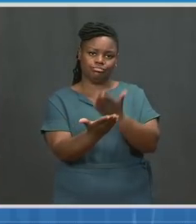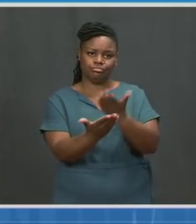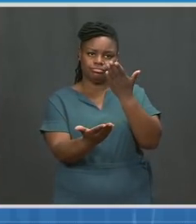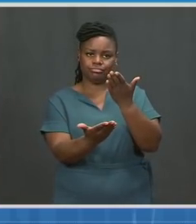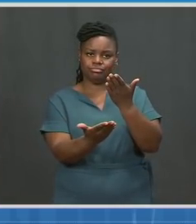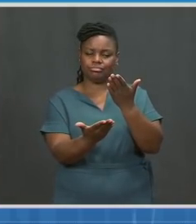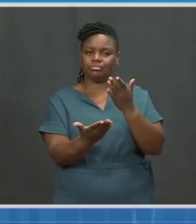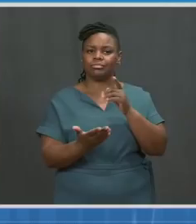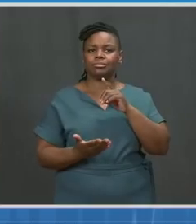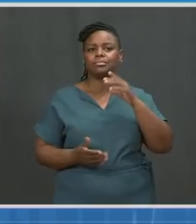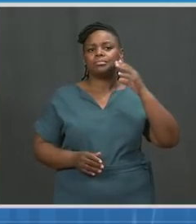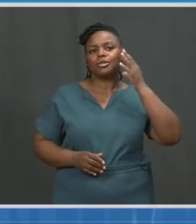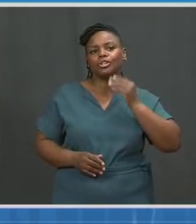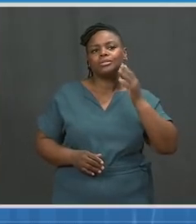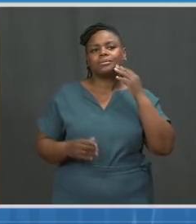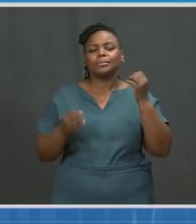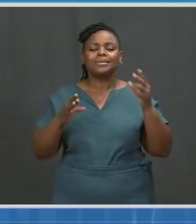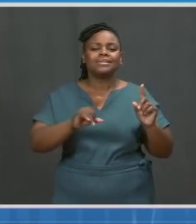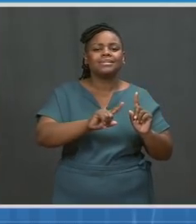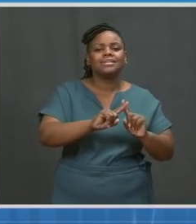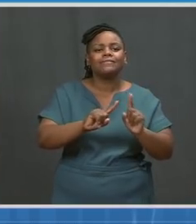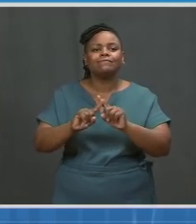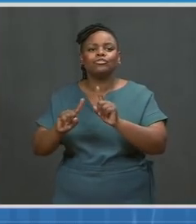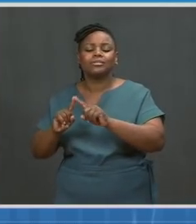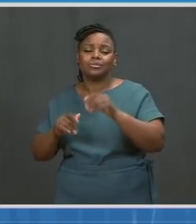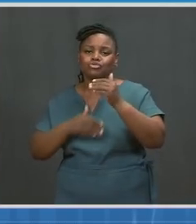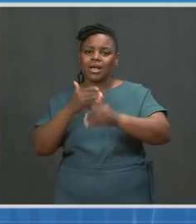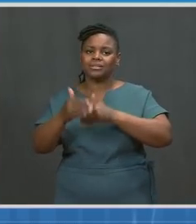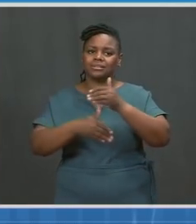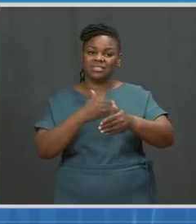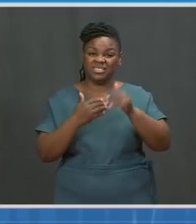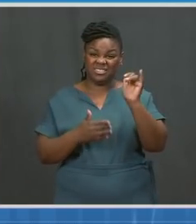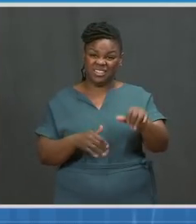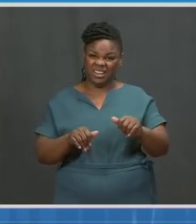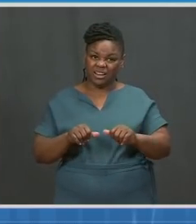rigorous processes that continue to prove they are safe and effective.